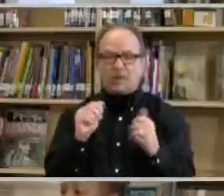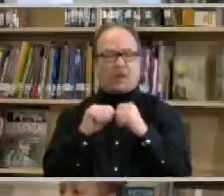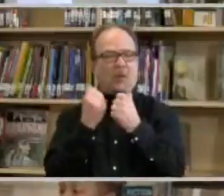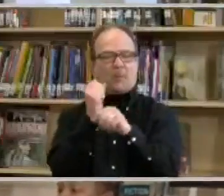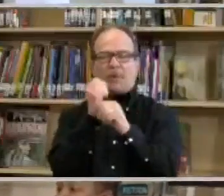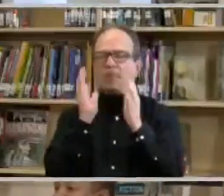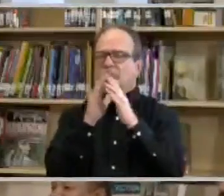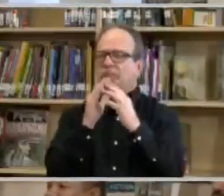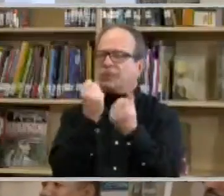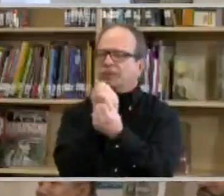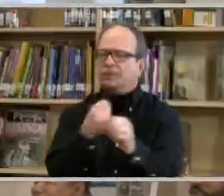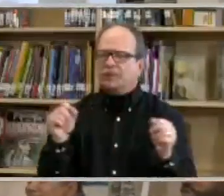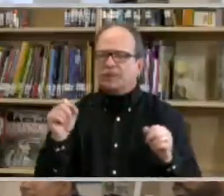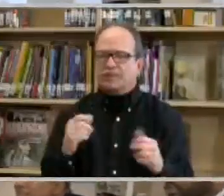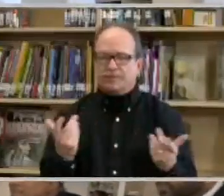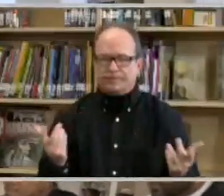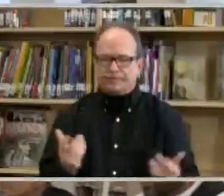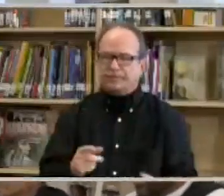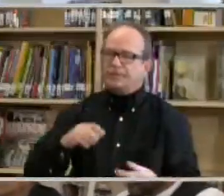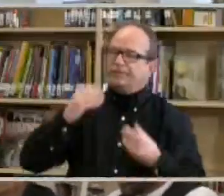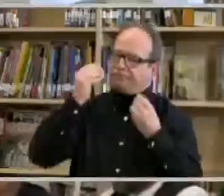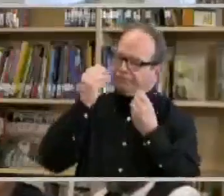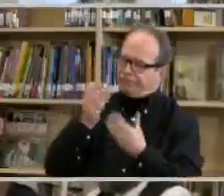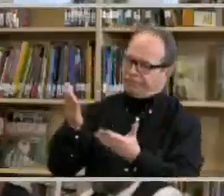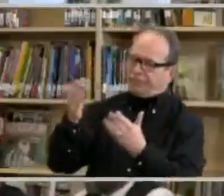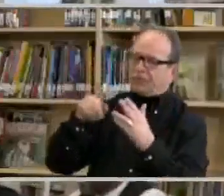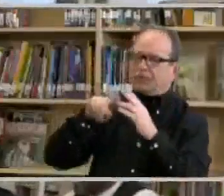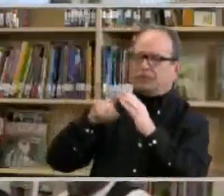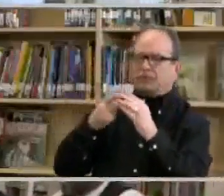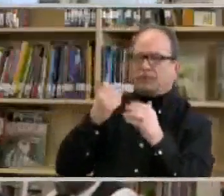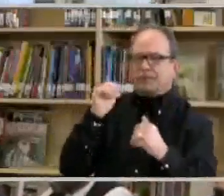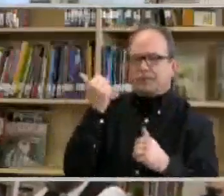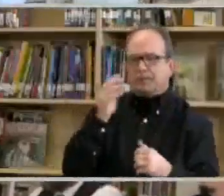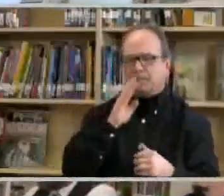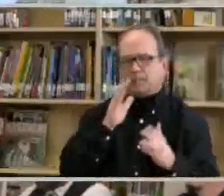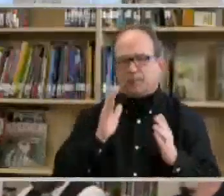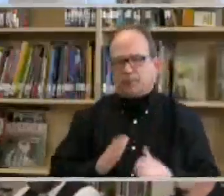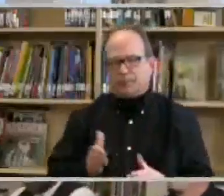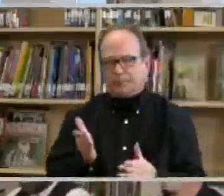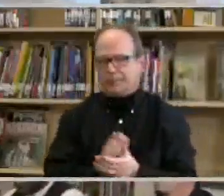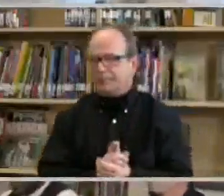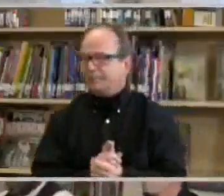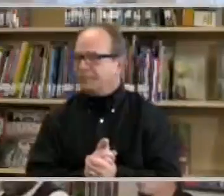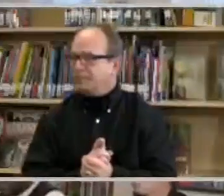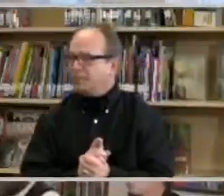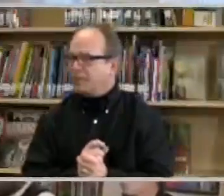COMMUNITIES. WHO WOULD LIKE TO START? I'LL GO AHEAD AND START. JAWRNTION JUST MAKE SURE YOU